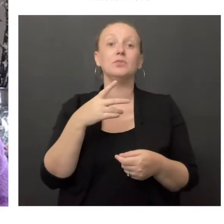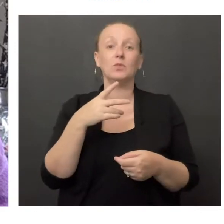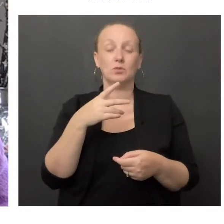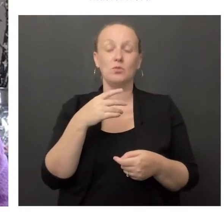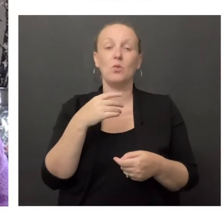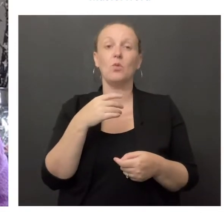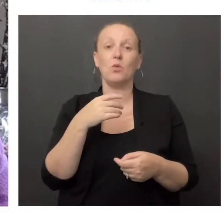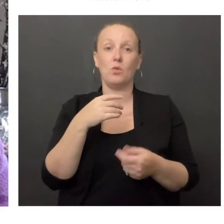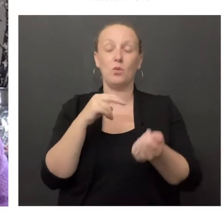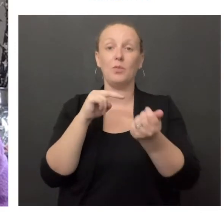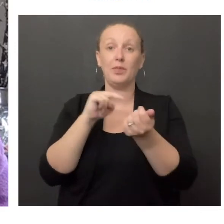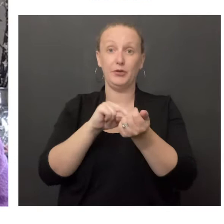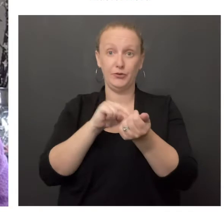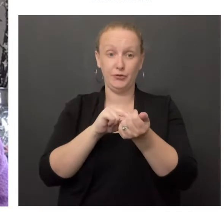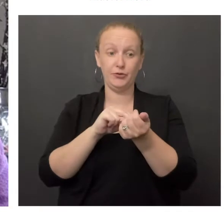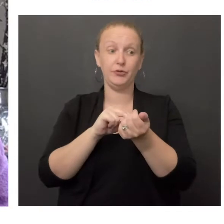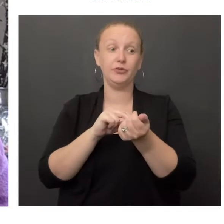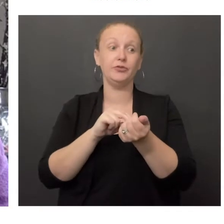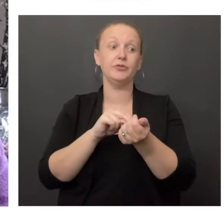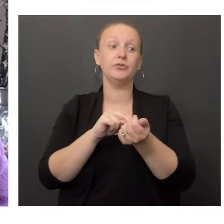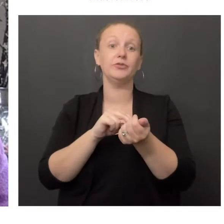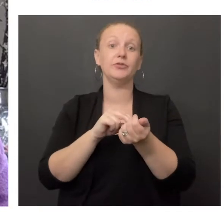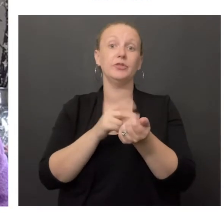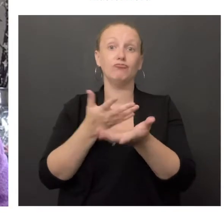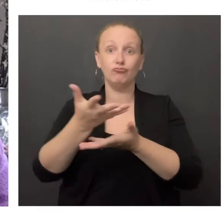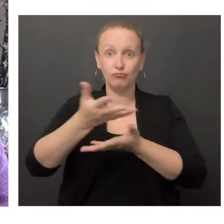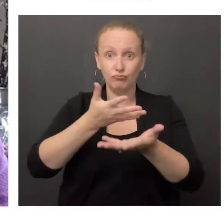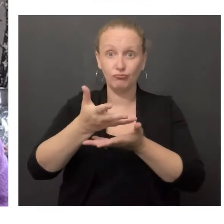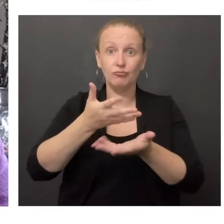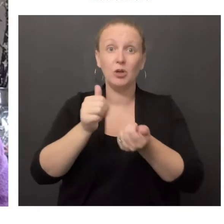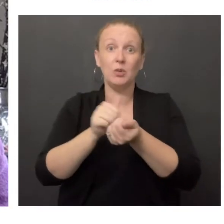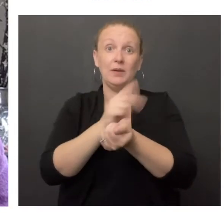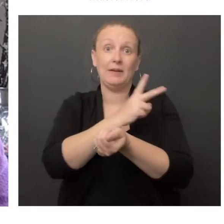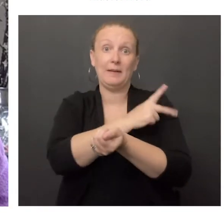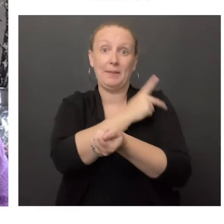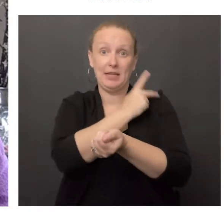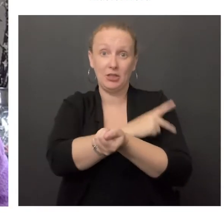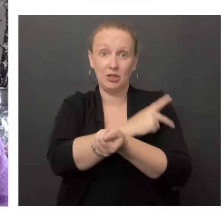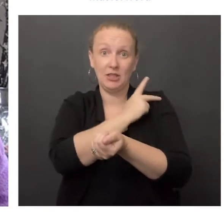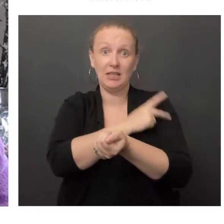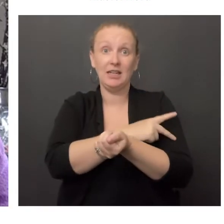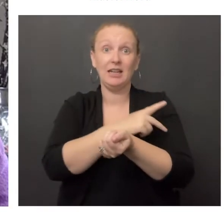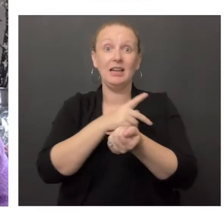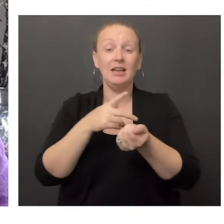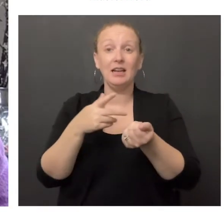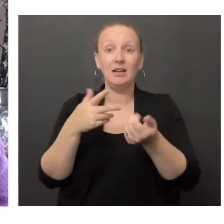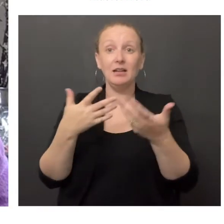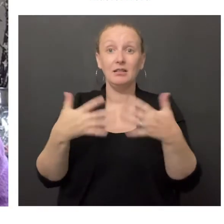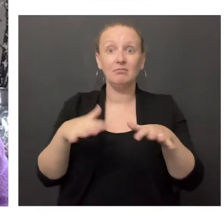the patient, the voice is almost coming from the practitioner.